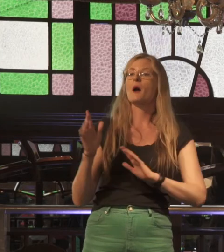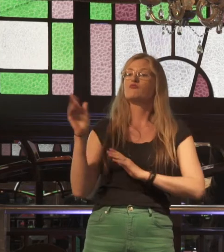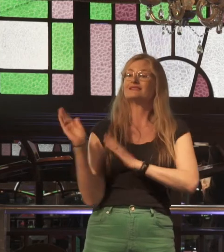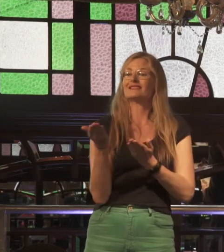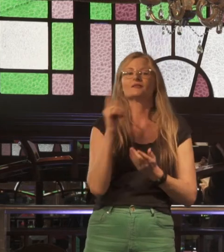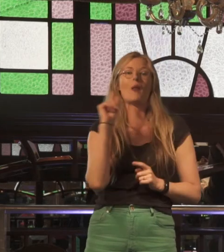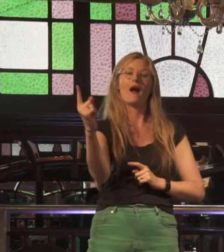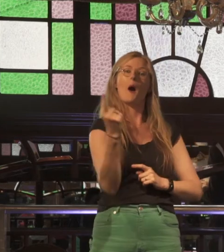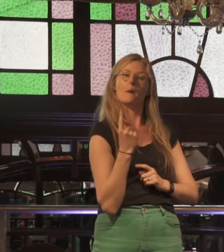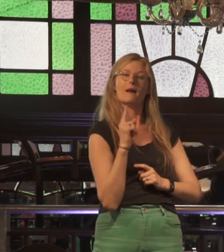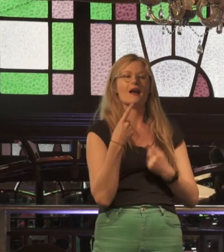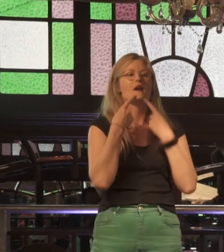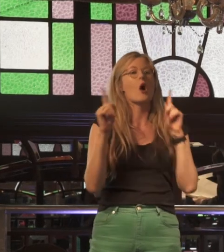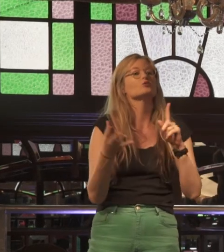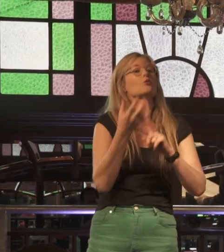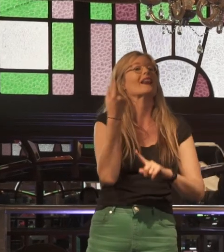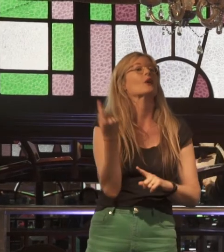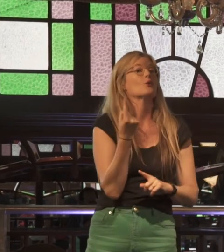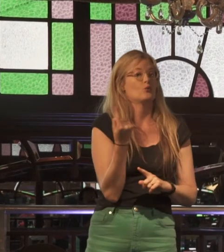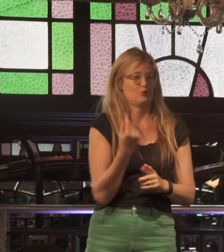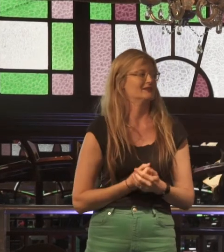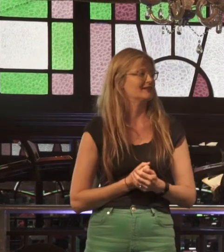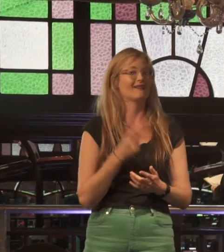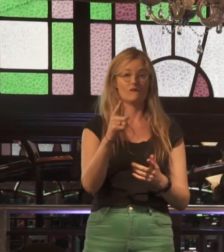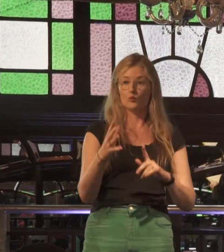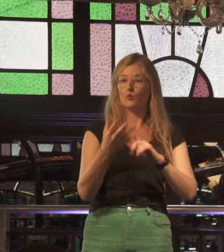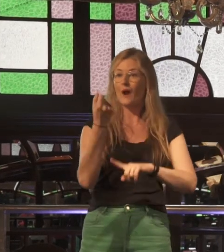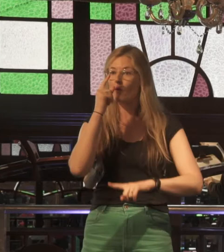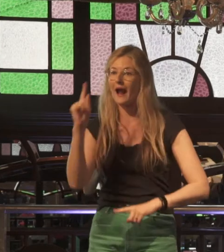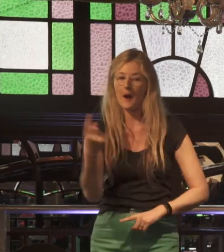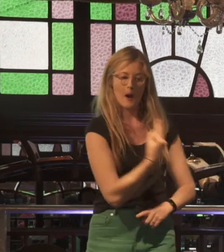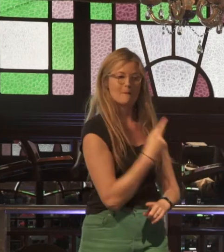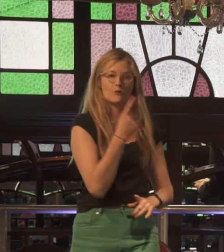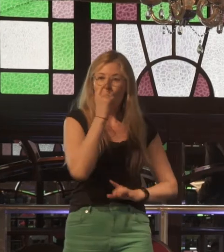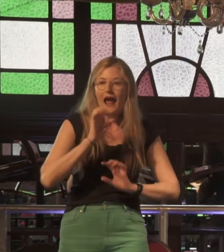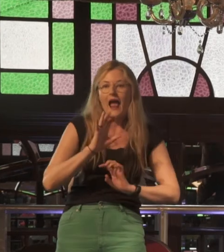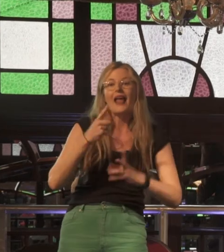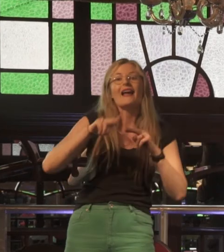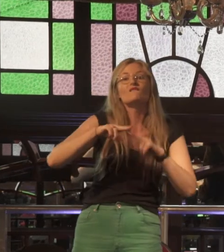is going to come up and announce it. Then you come up, you can say a few words too - if you want, you don't have to.